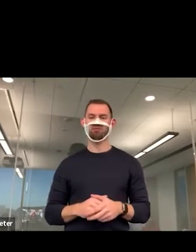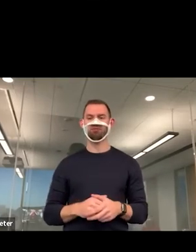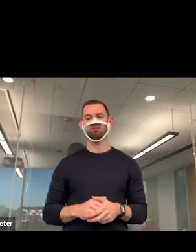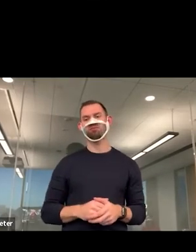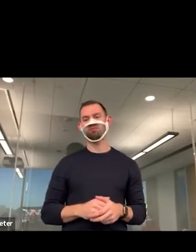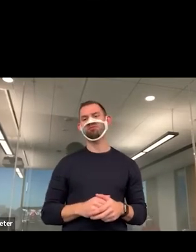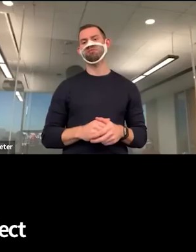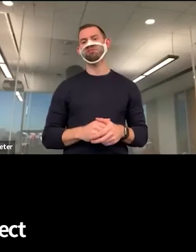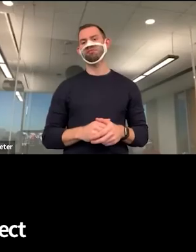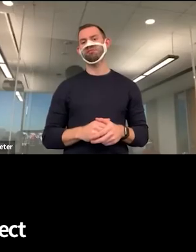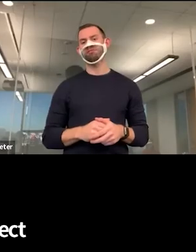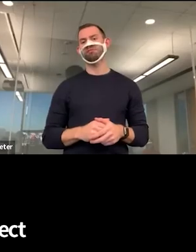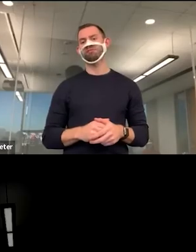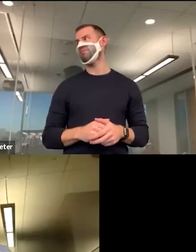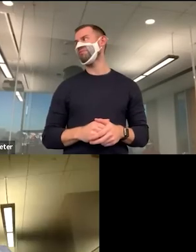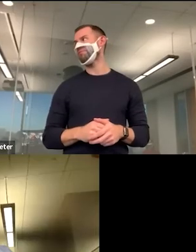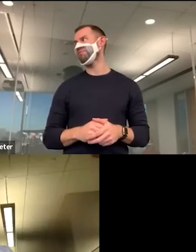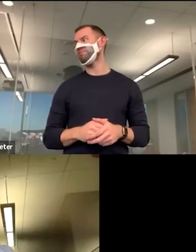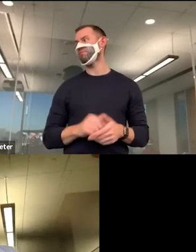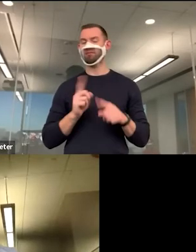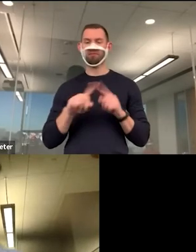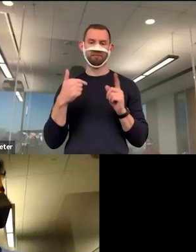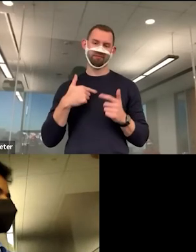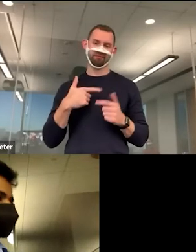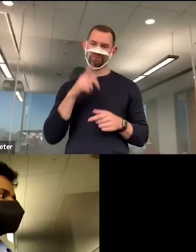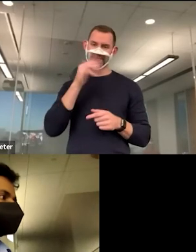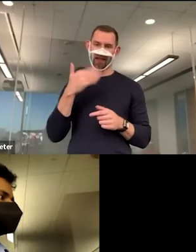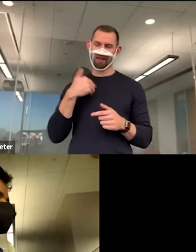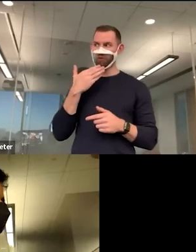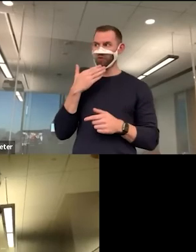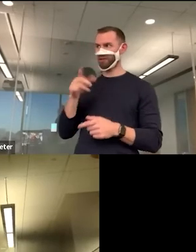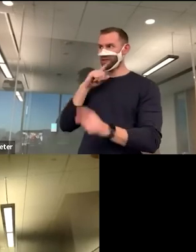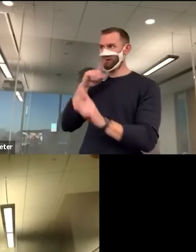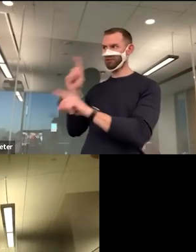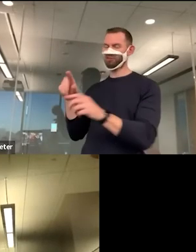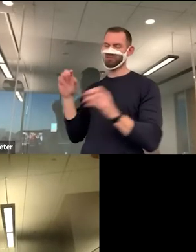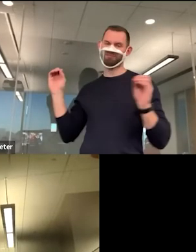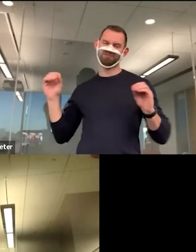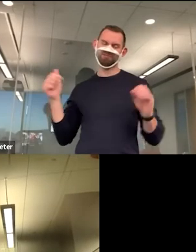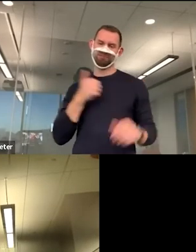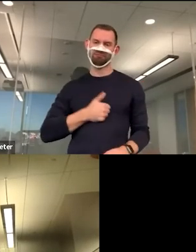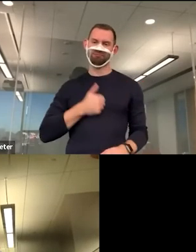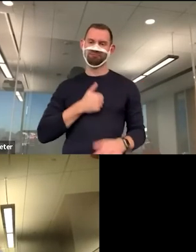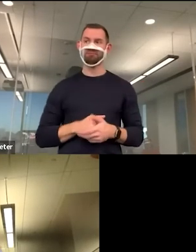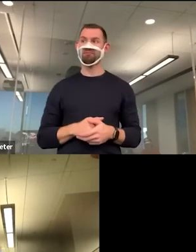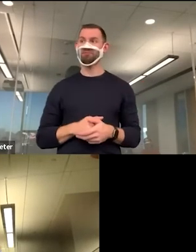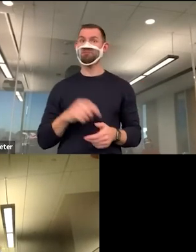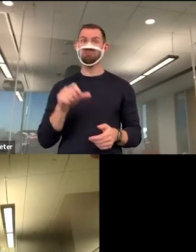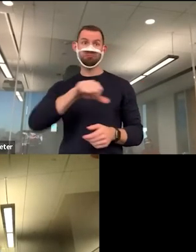so but I don't have a good answer sorry is there any other questions yes